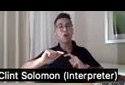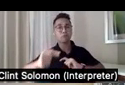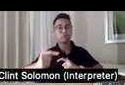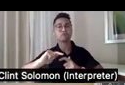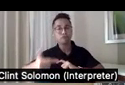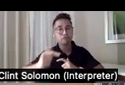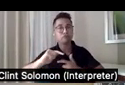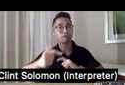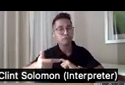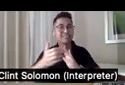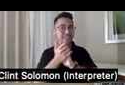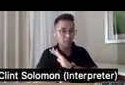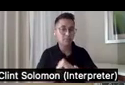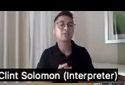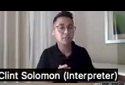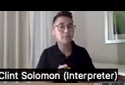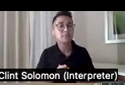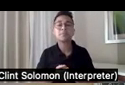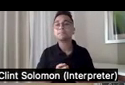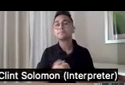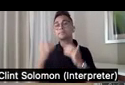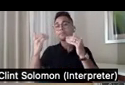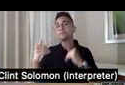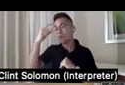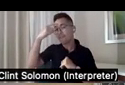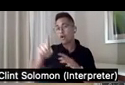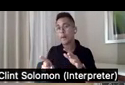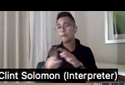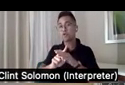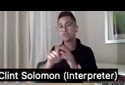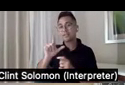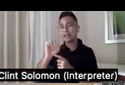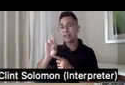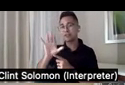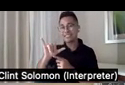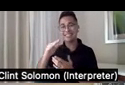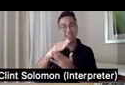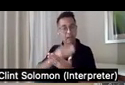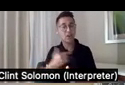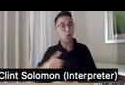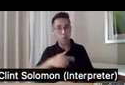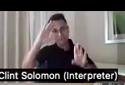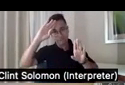we also in the context of emergent literacy lessons work on literacy skills like the main